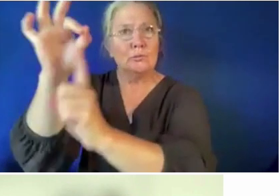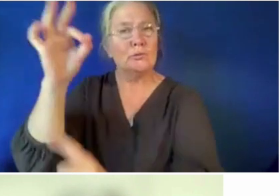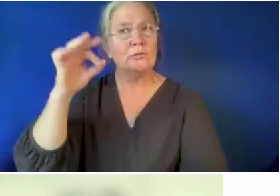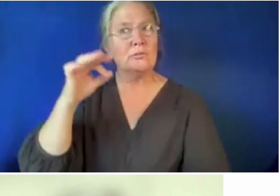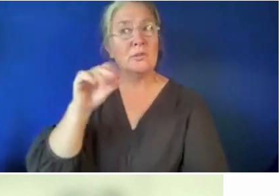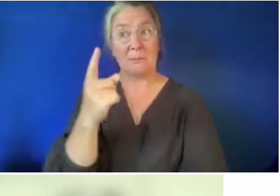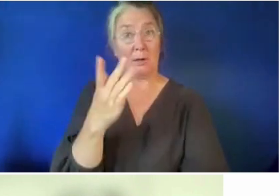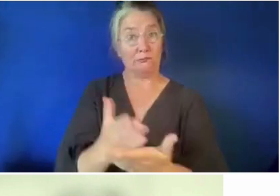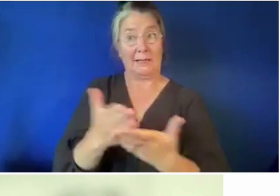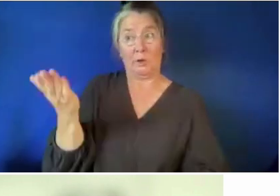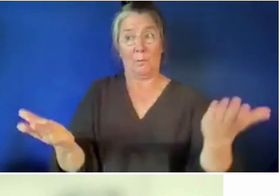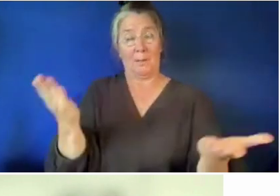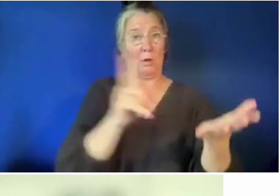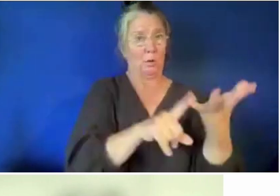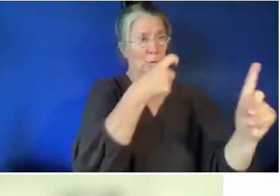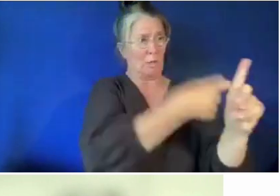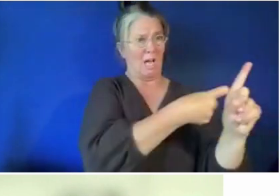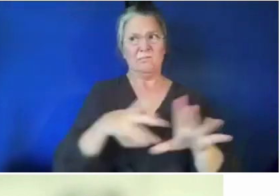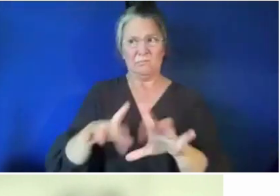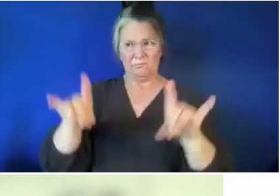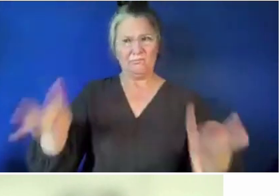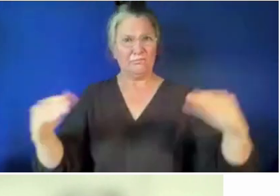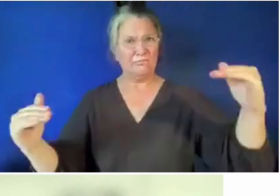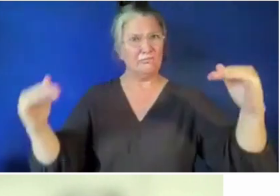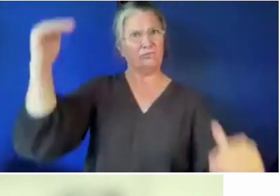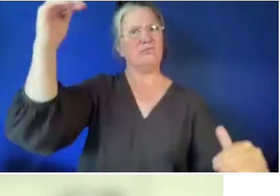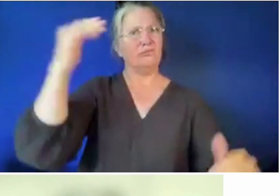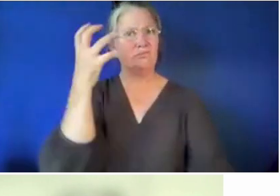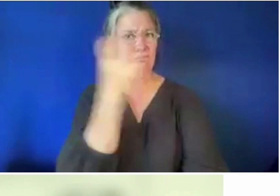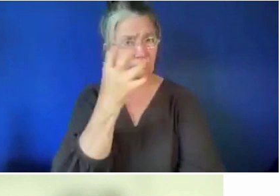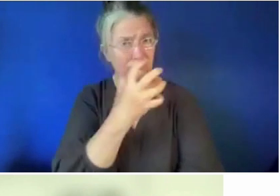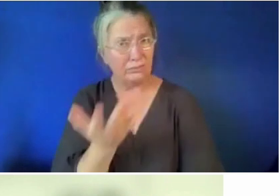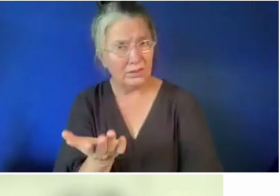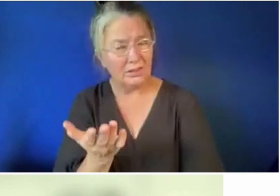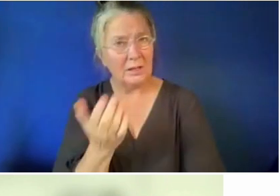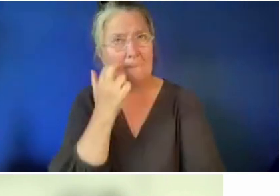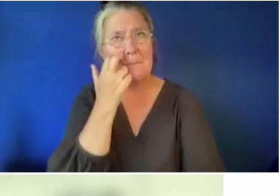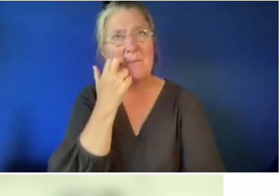I think the the other point I would make is that working in the APS